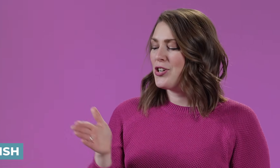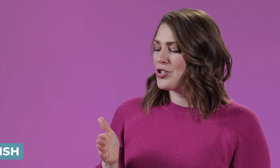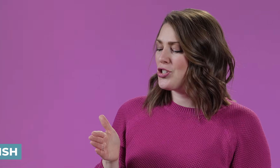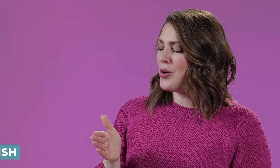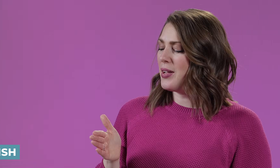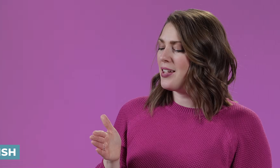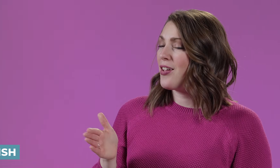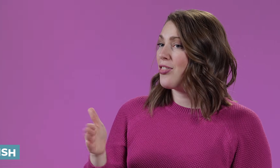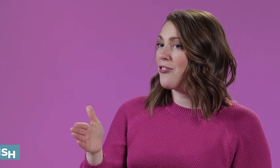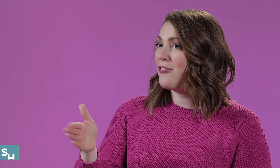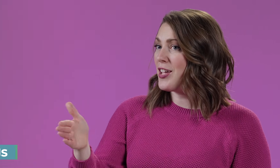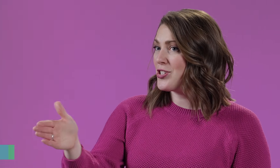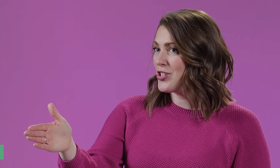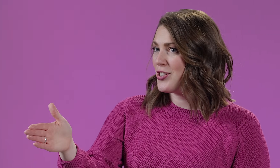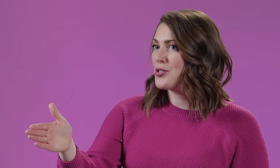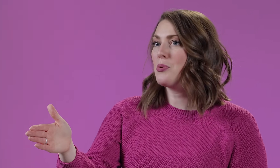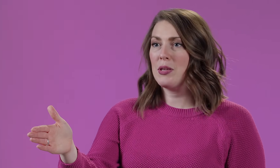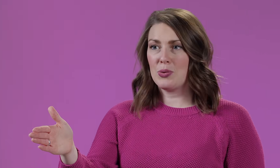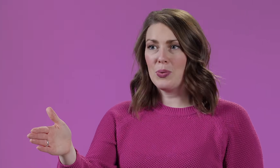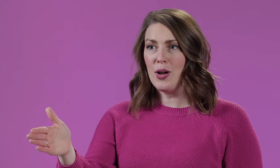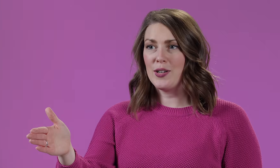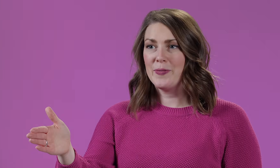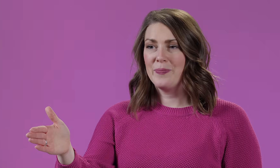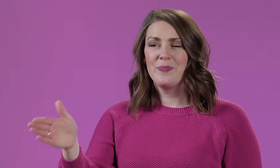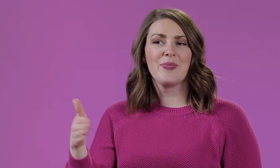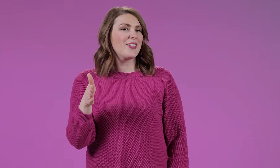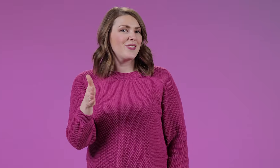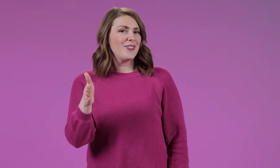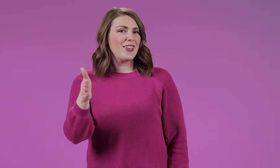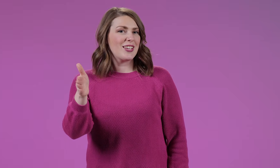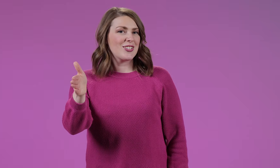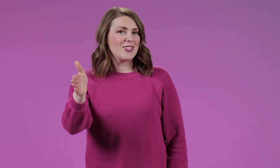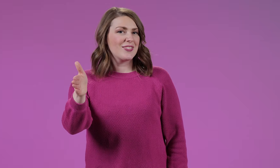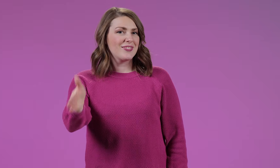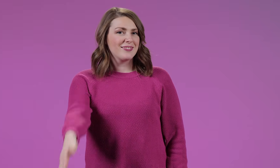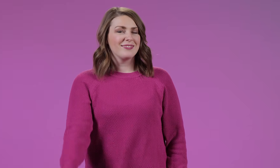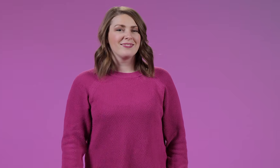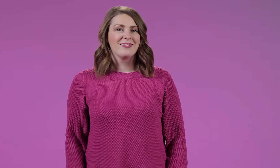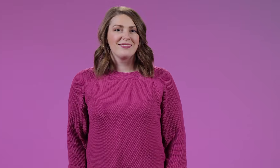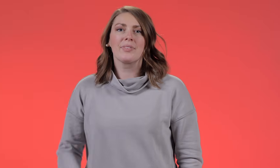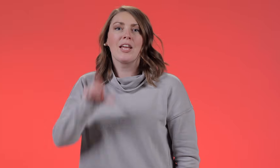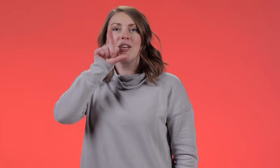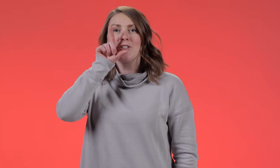You're just showing the fish swimming through the water. Fish.